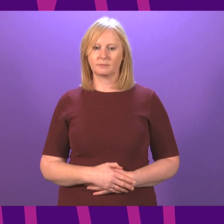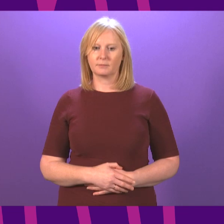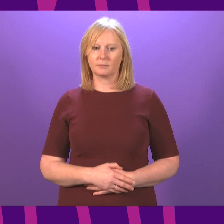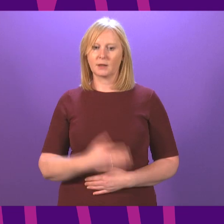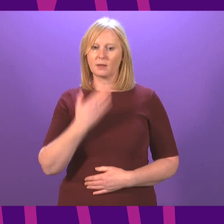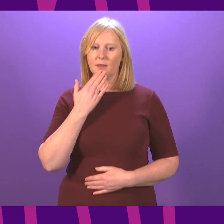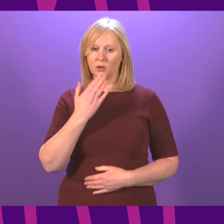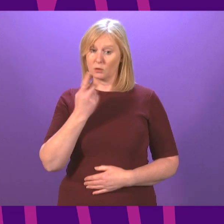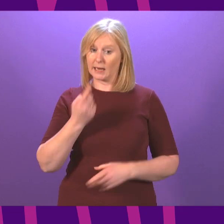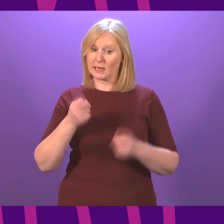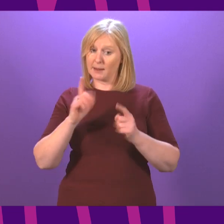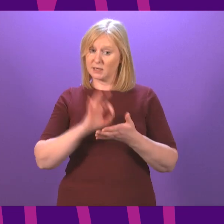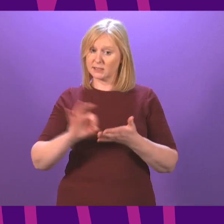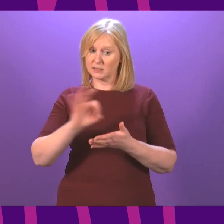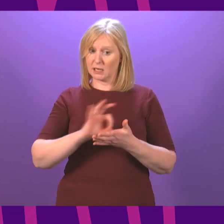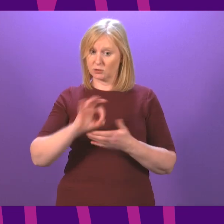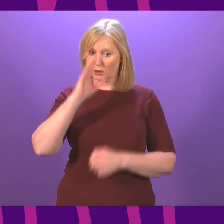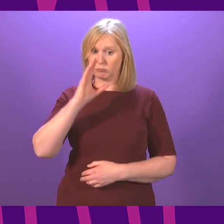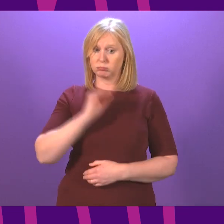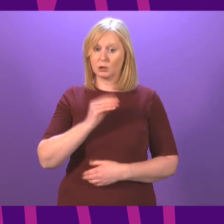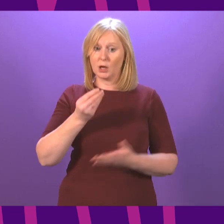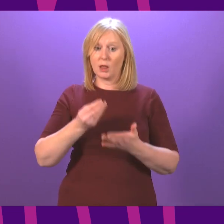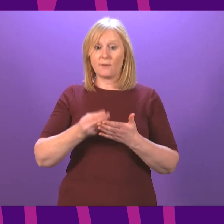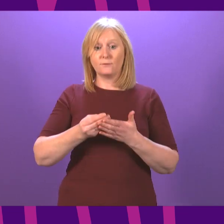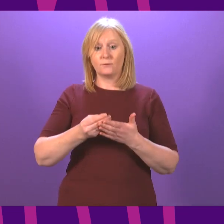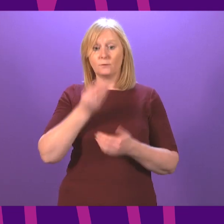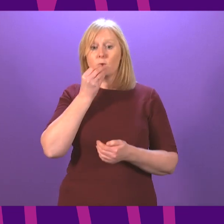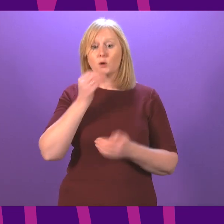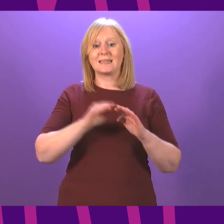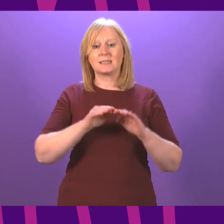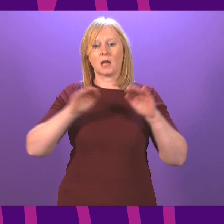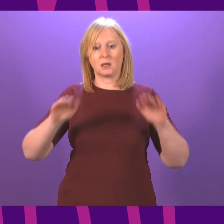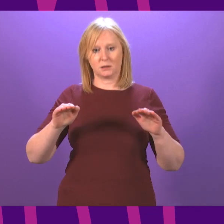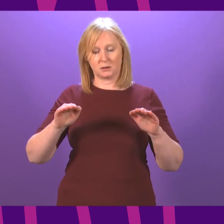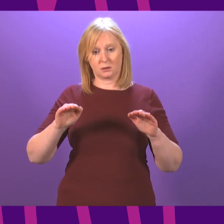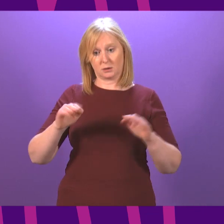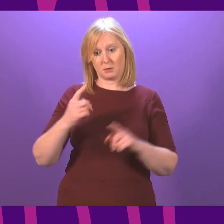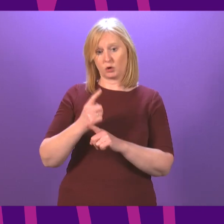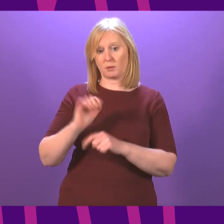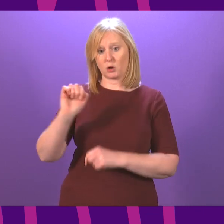on food standards, which he mentioned in his statement, good progress has been made in recent